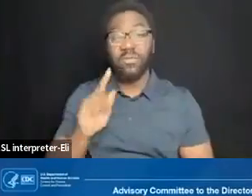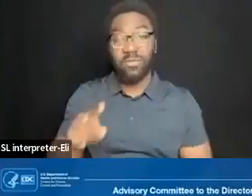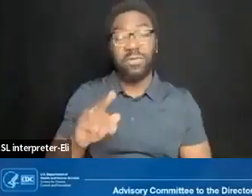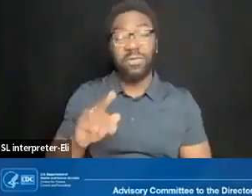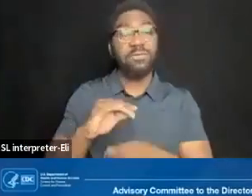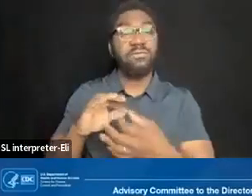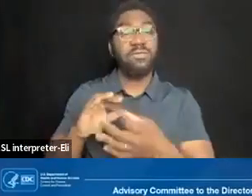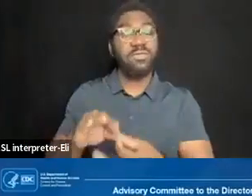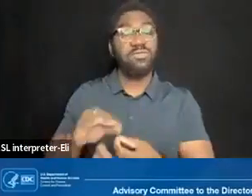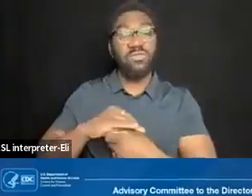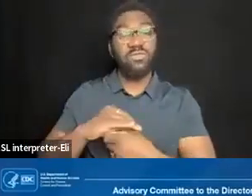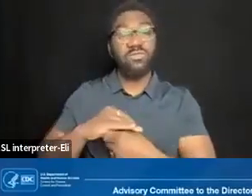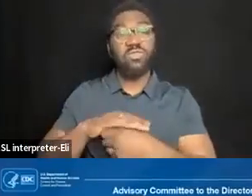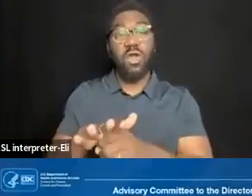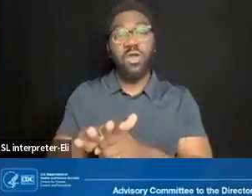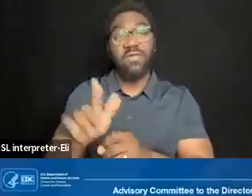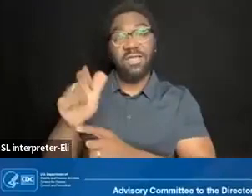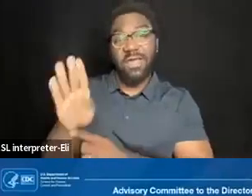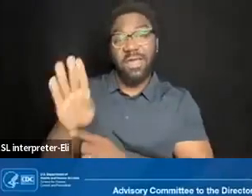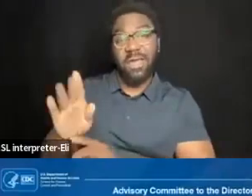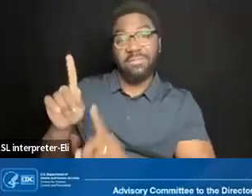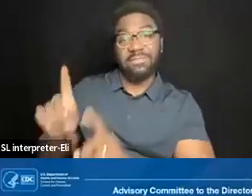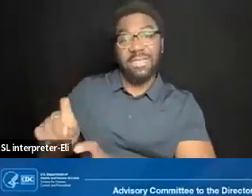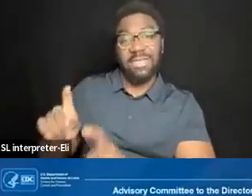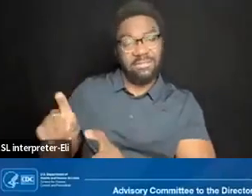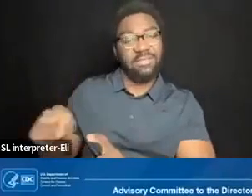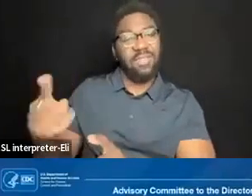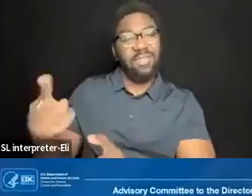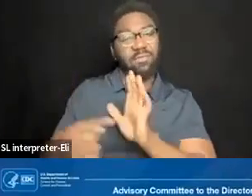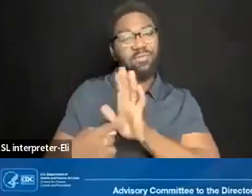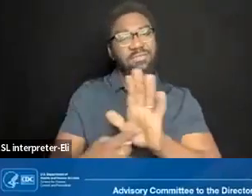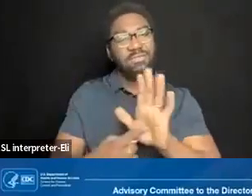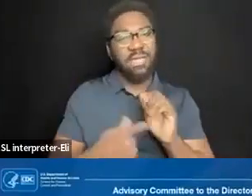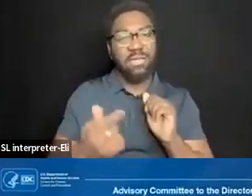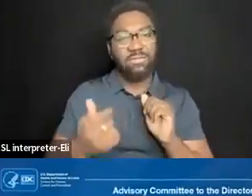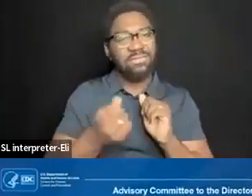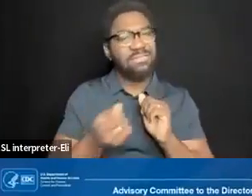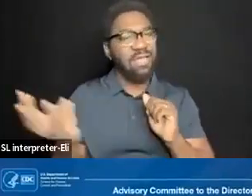that our laboratory working group will present to us. There will be a number of recommendations in that report,